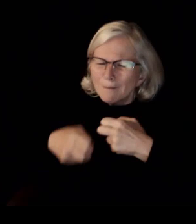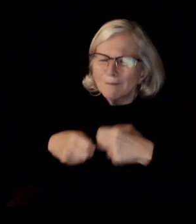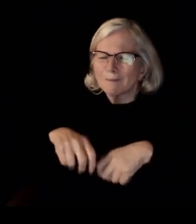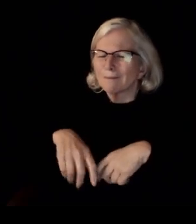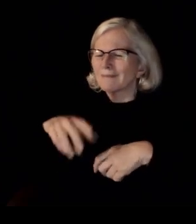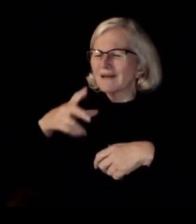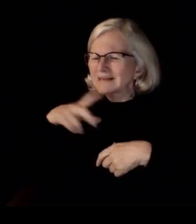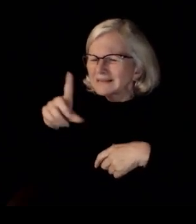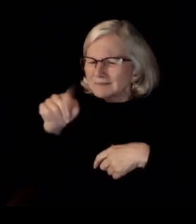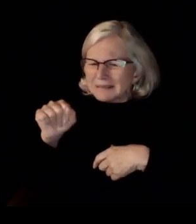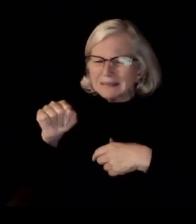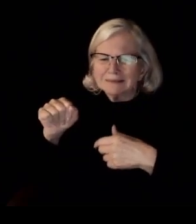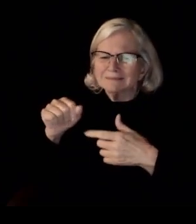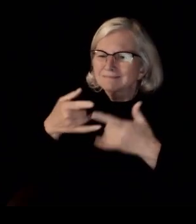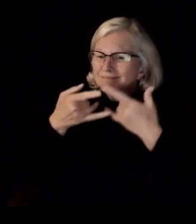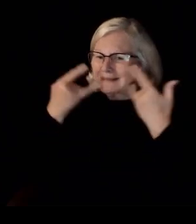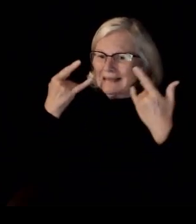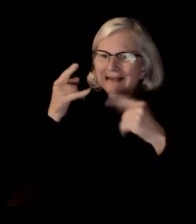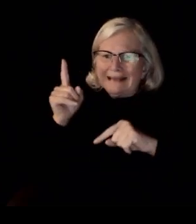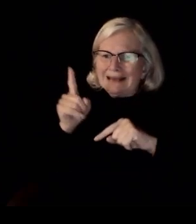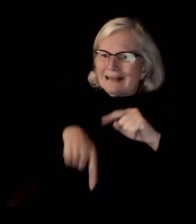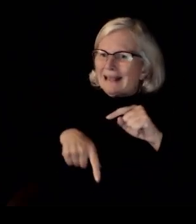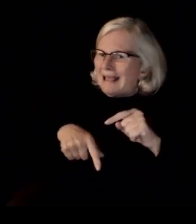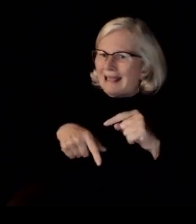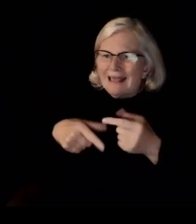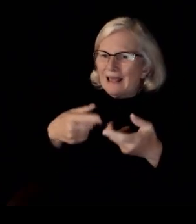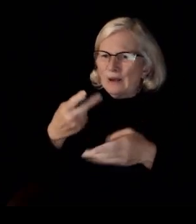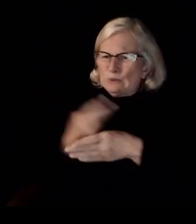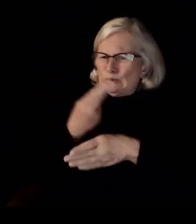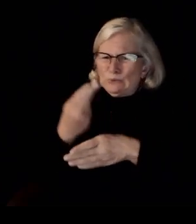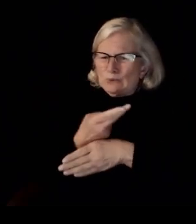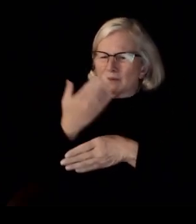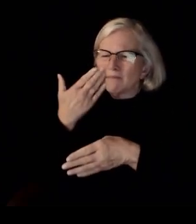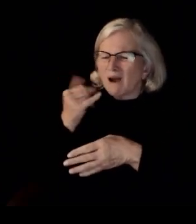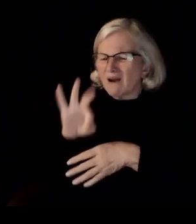a face covering. This includes people who have a medical condition that compromises